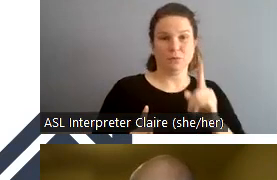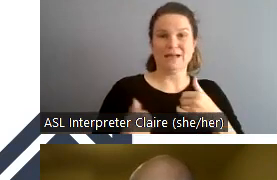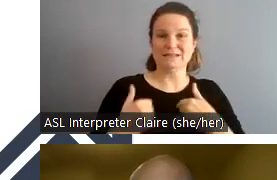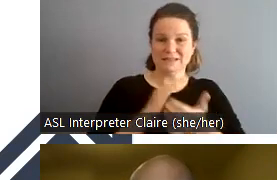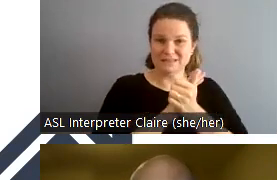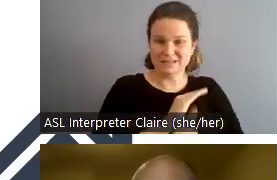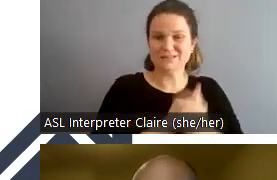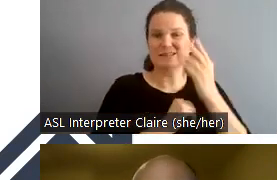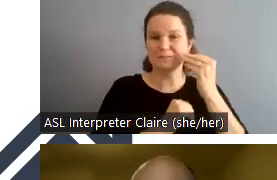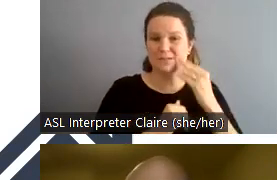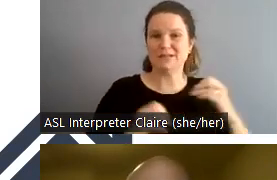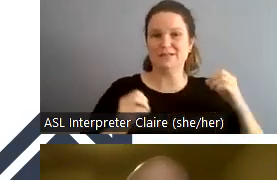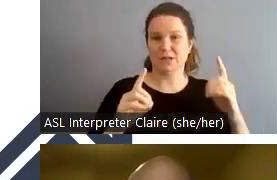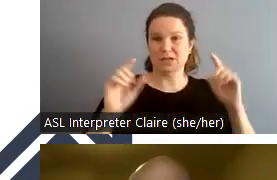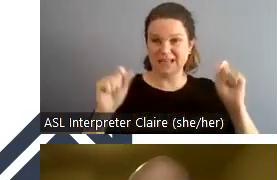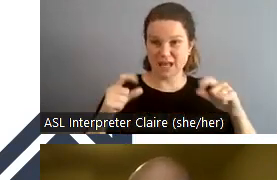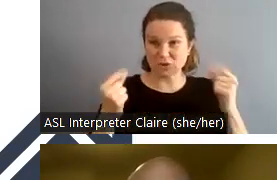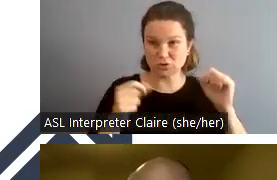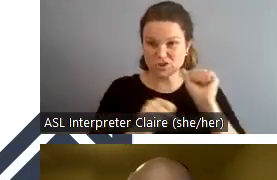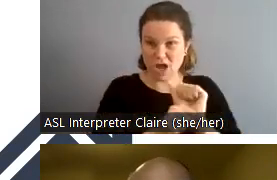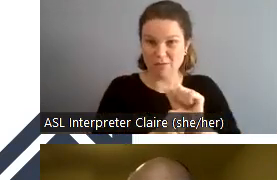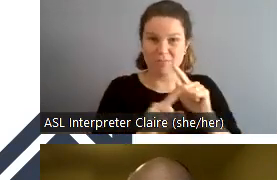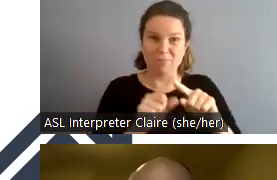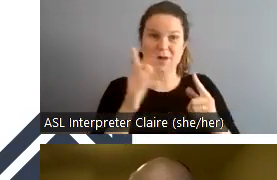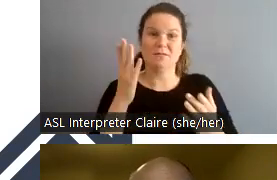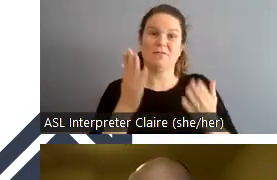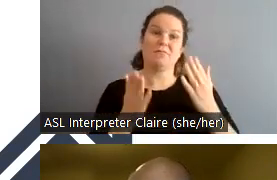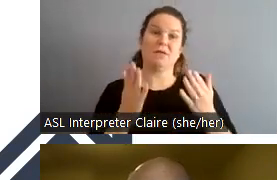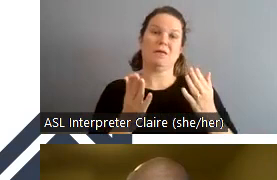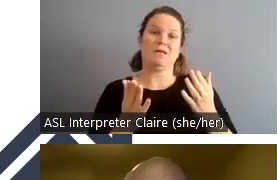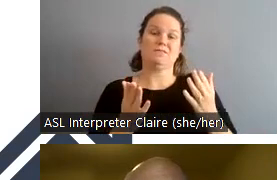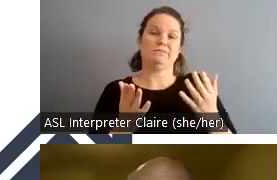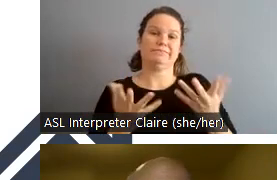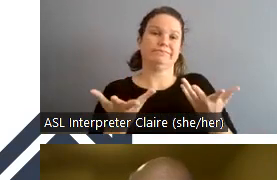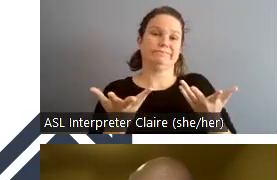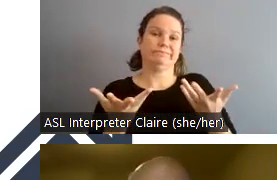experience, education to do the job, but may or may not need a reasonable